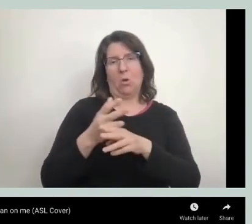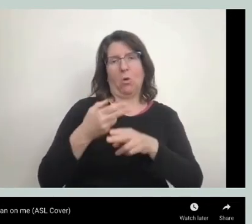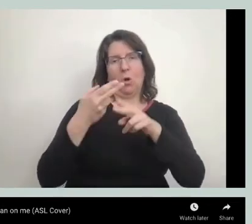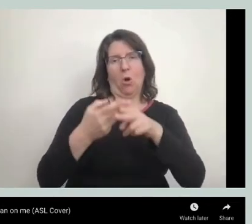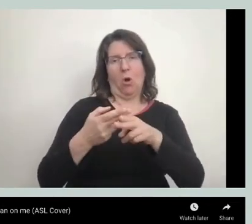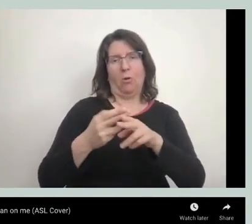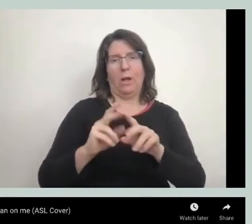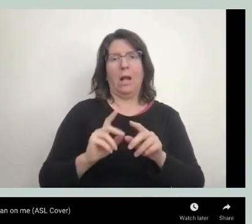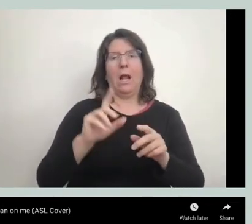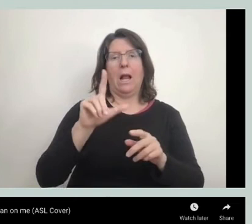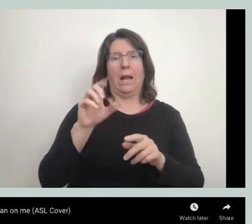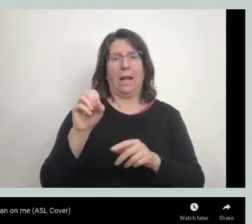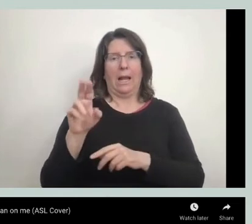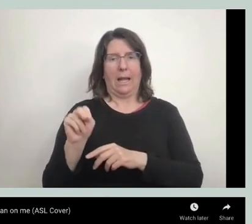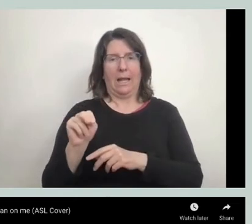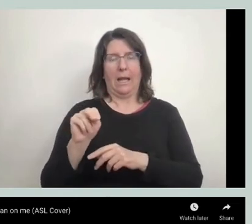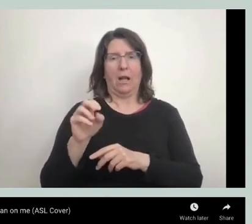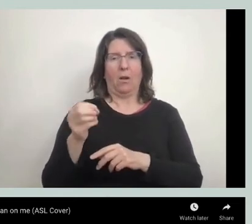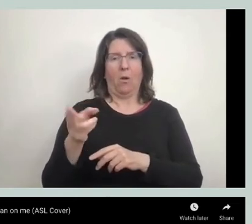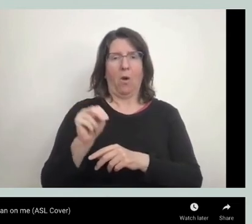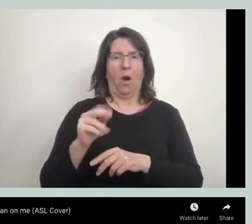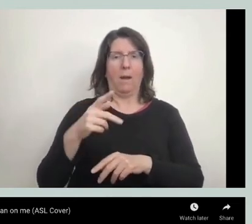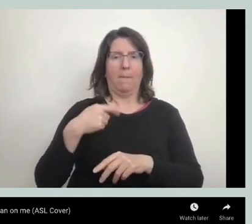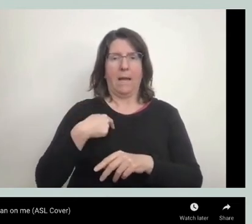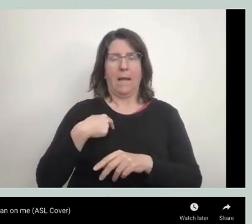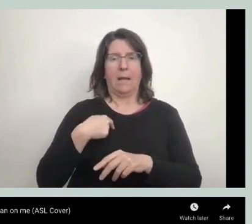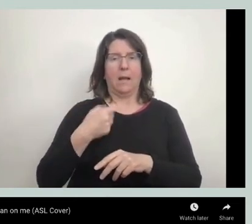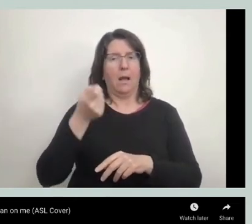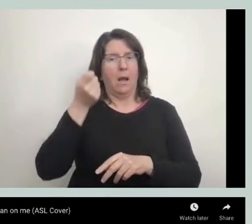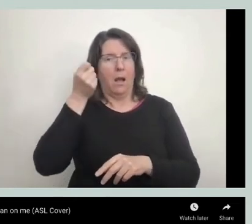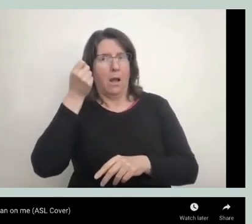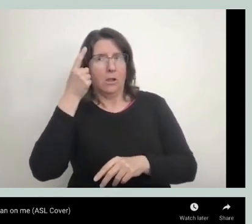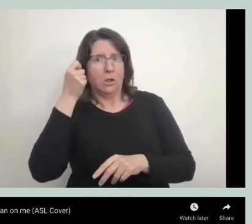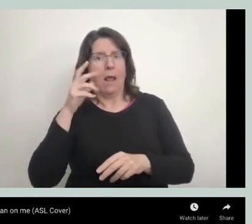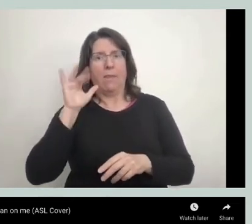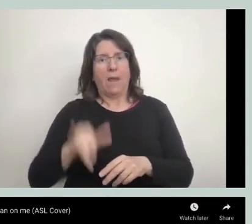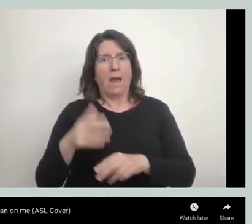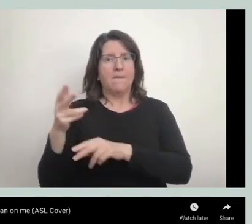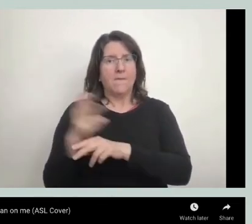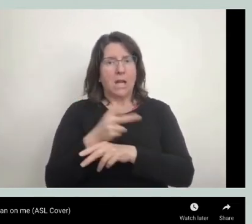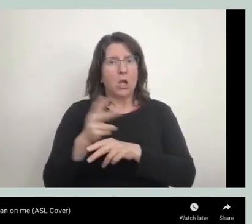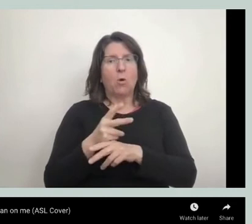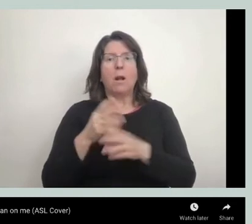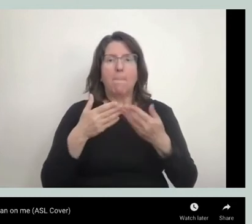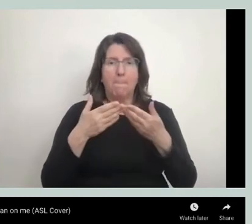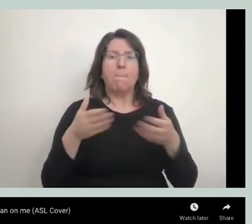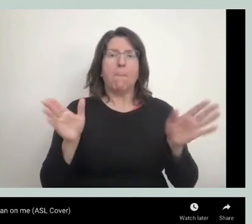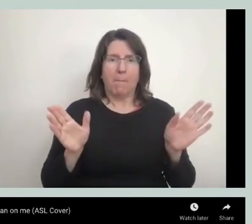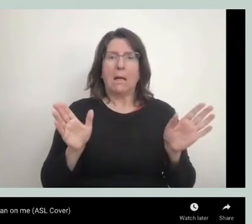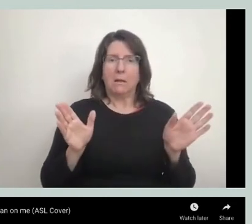Here's an example of the video ASL reconstruction of "Lean On Me."